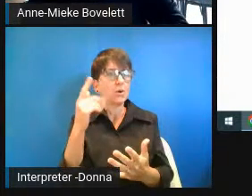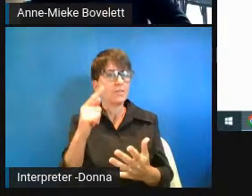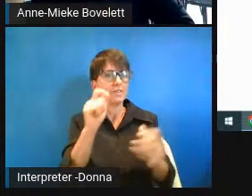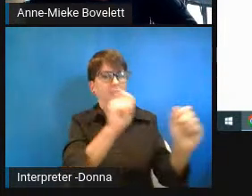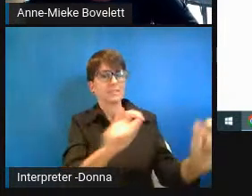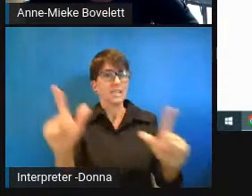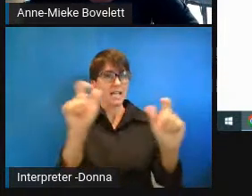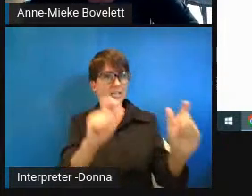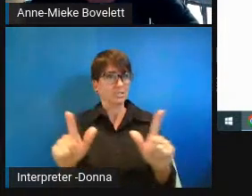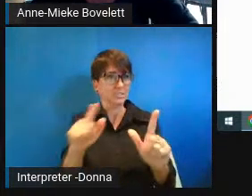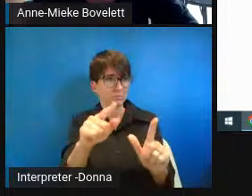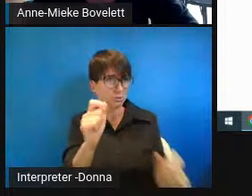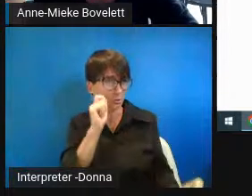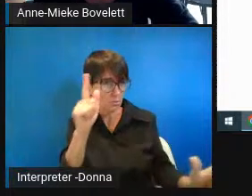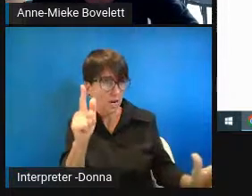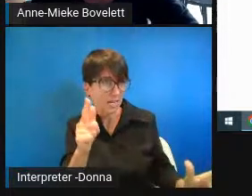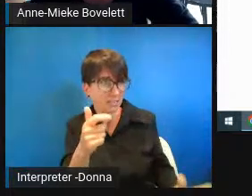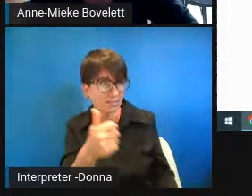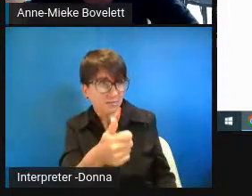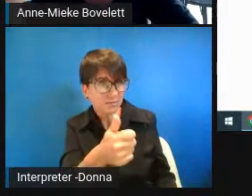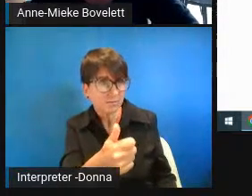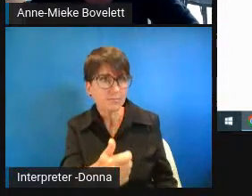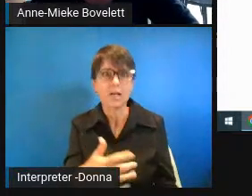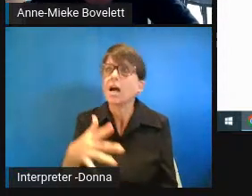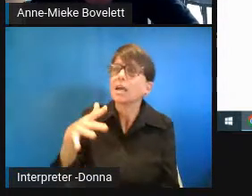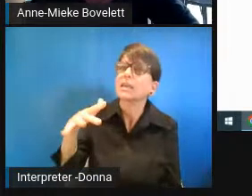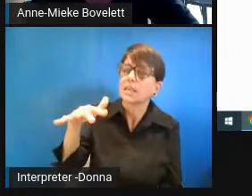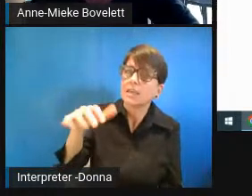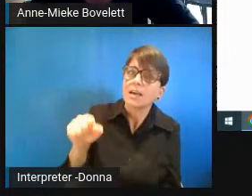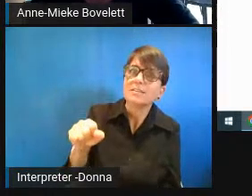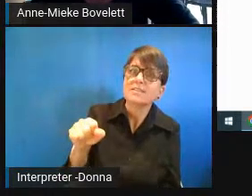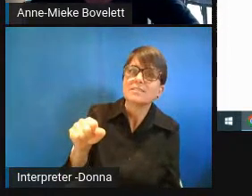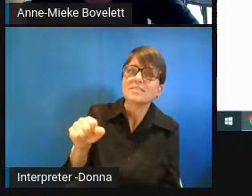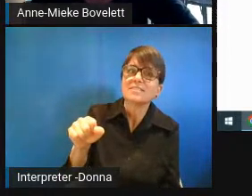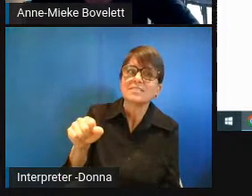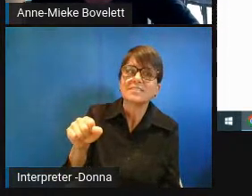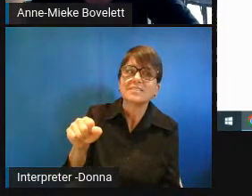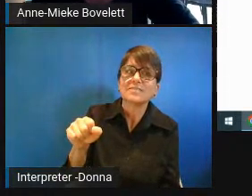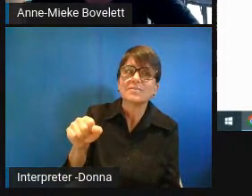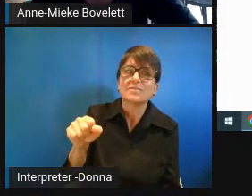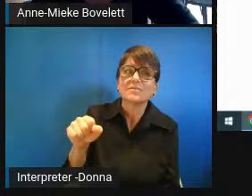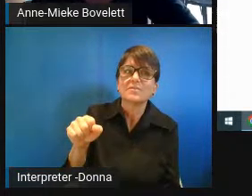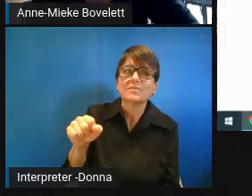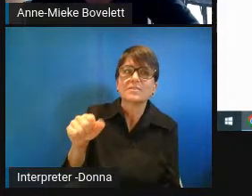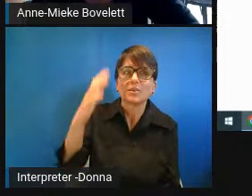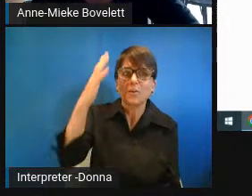Is very small I cannot see it. But you ended up in this slider. Did that surprise you?